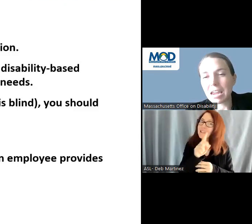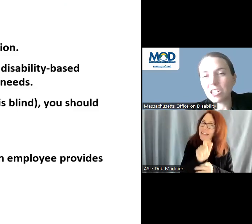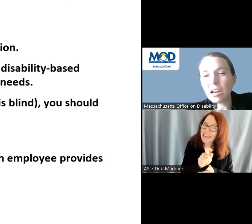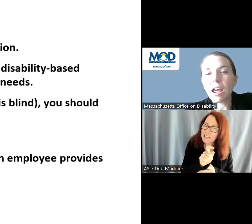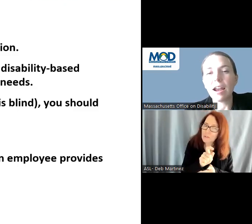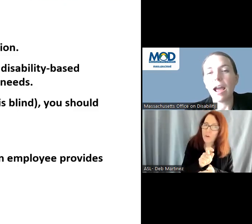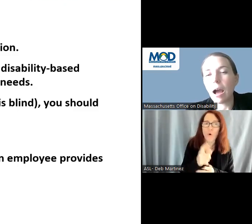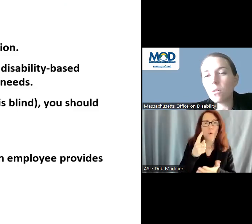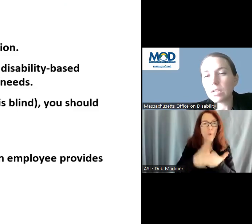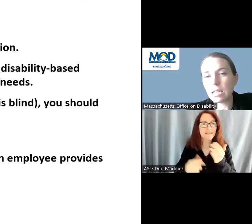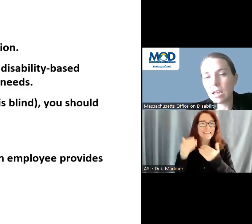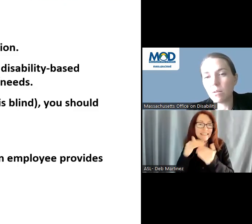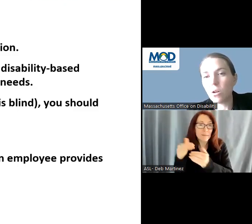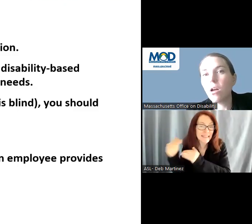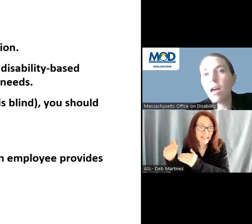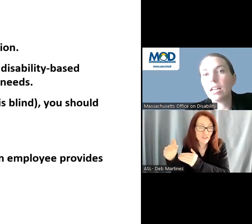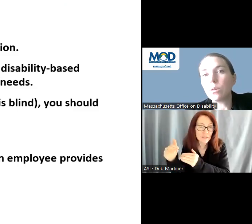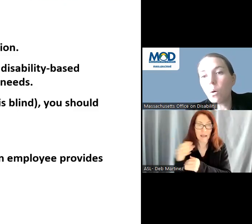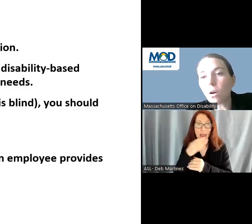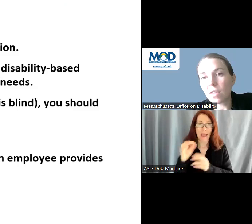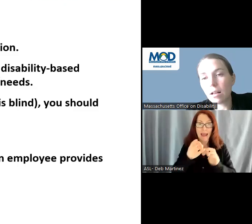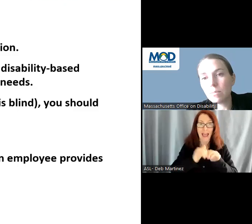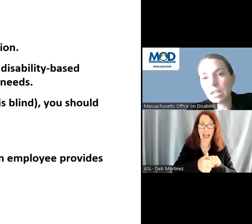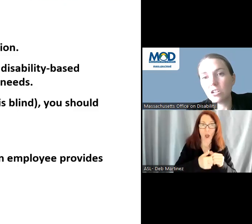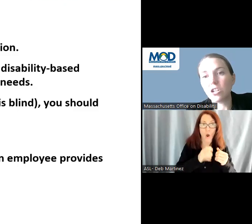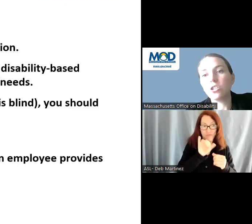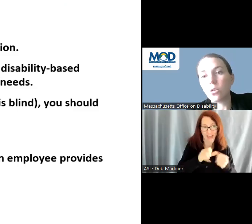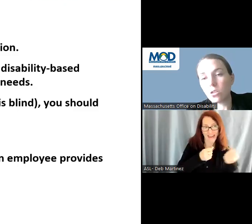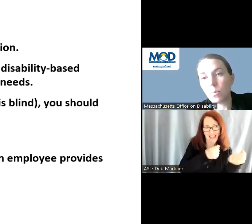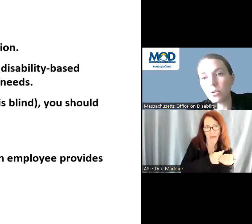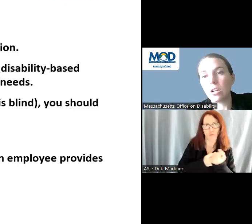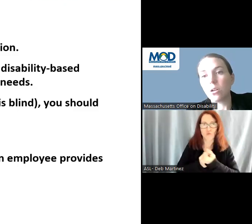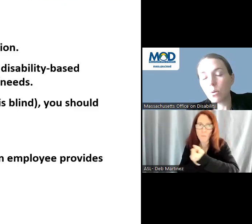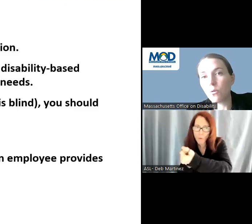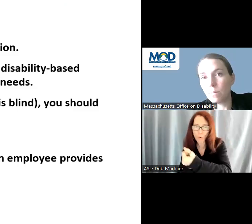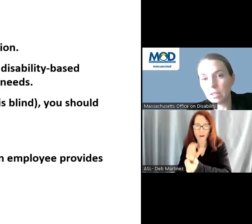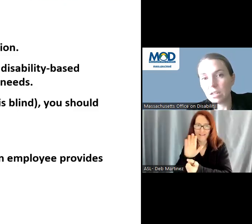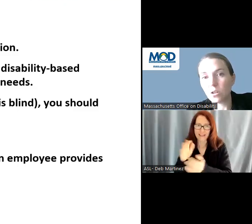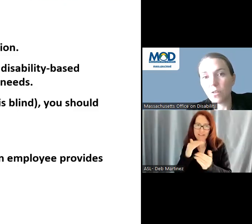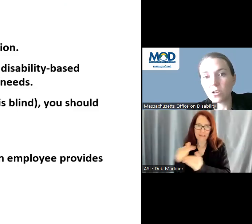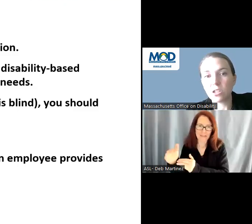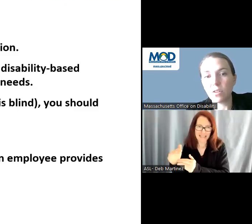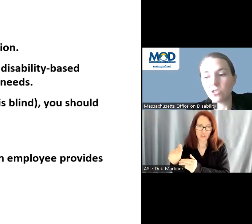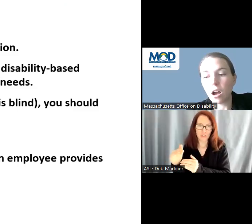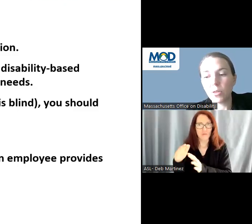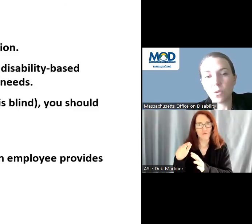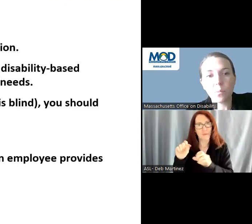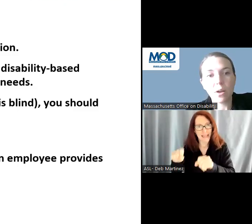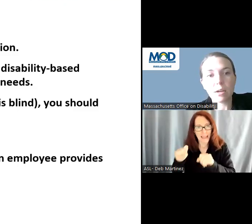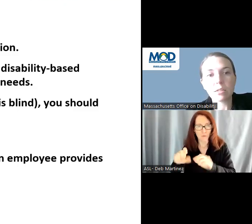limitation and how does the animal support that limitation so that the person could perform the essential functions of their job in the workplace